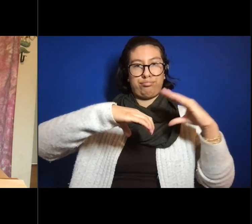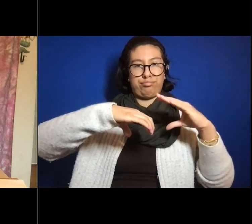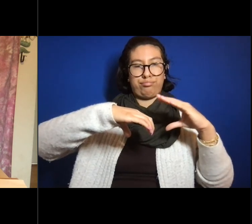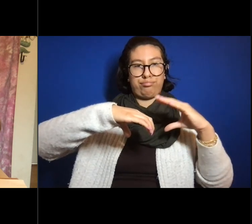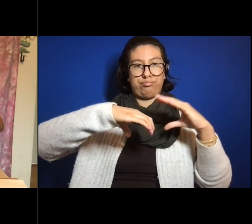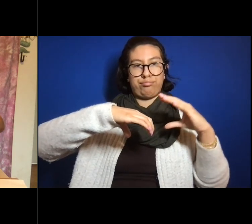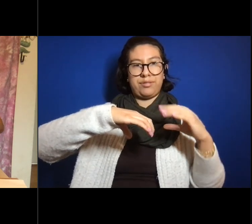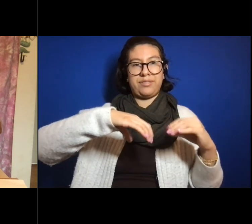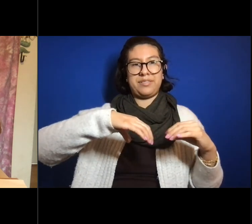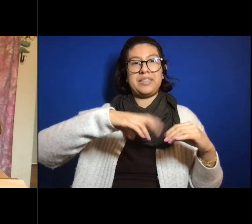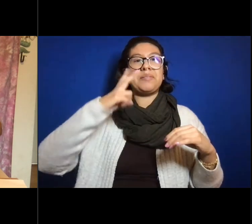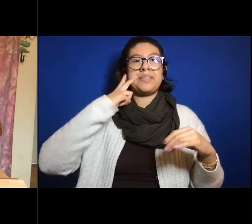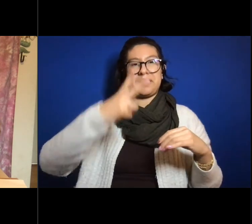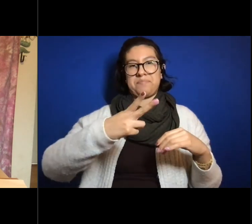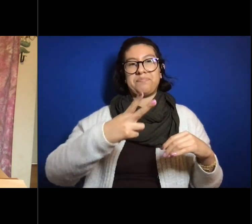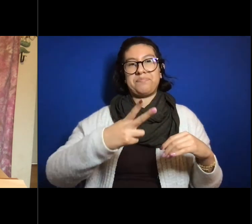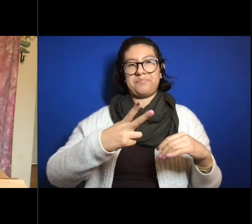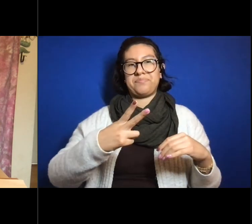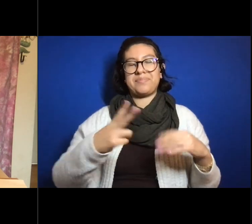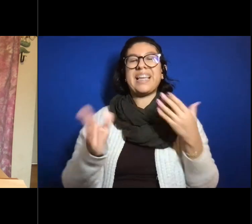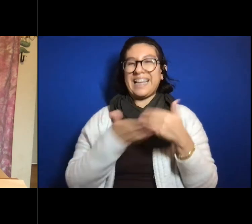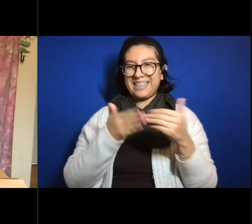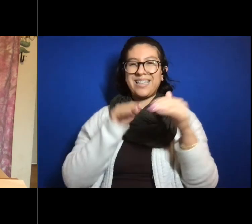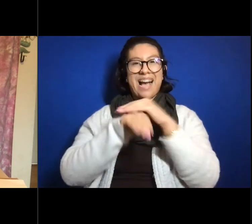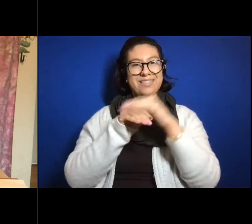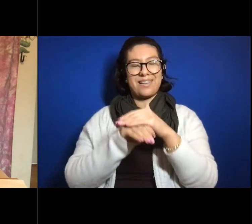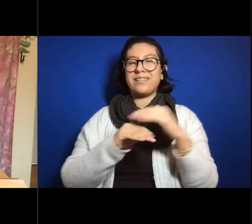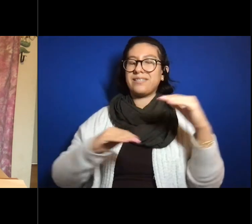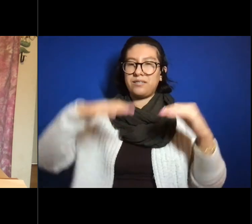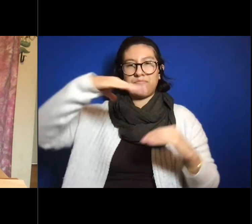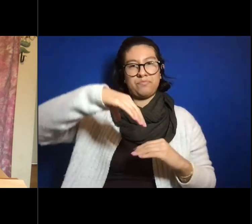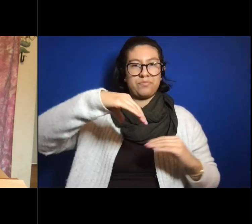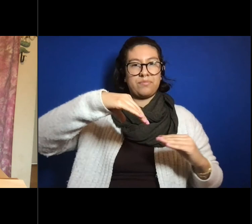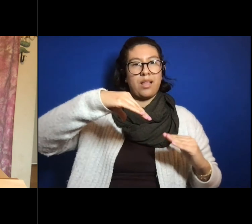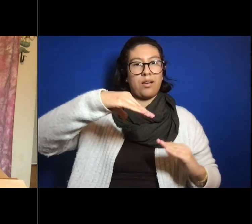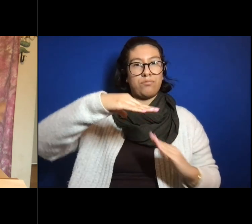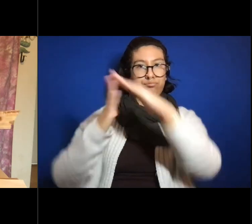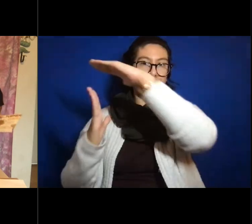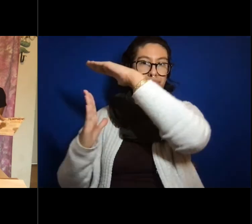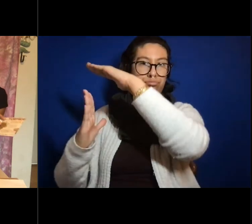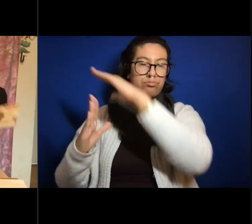there's just much more of the roof for the wind to get and pick it up and take it off.